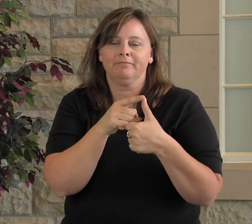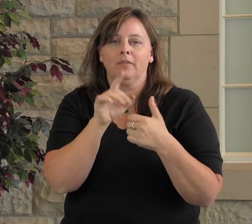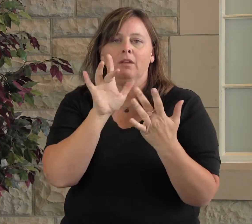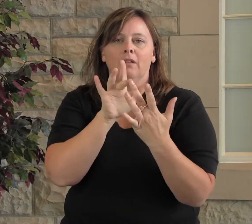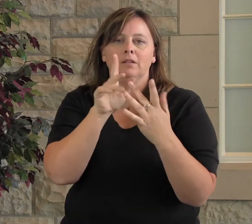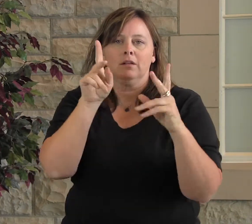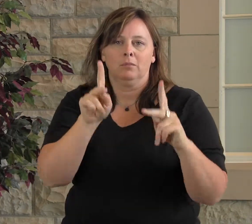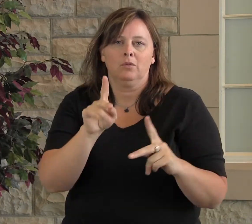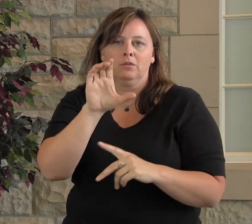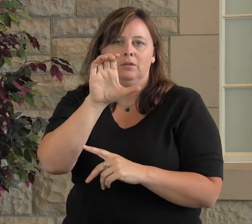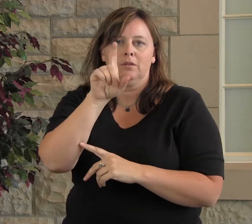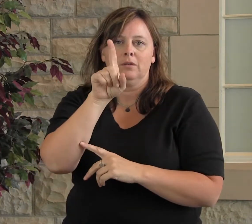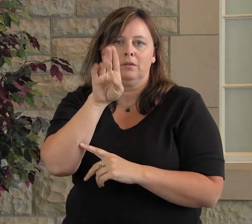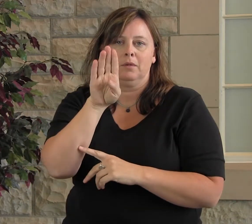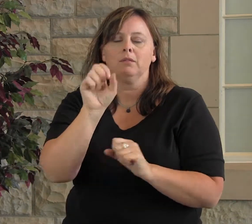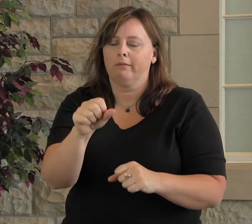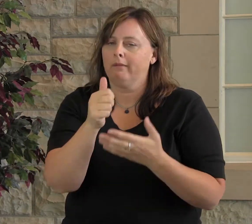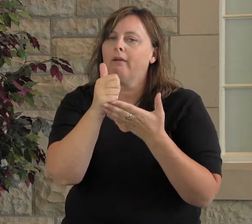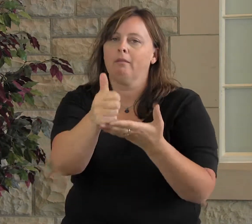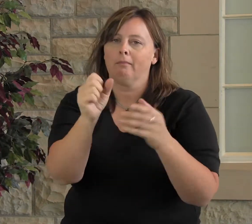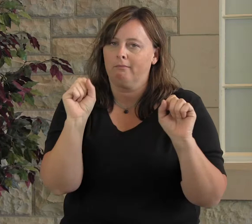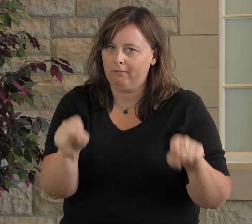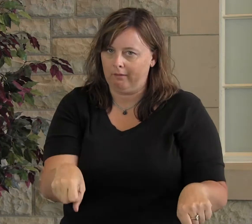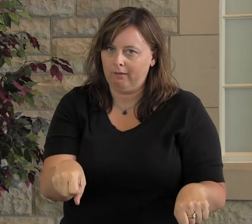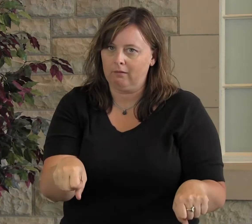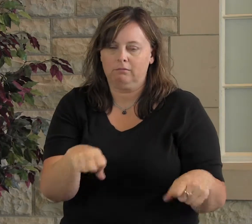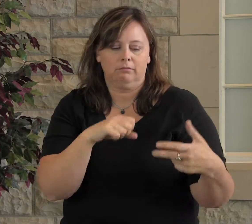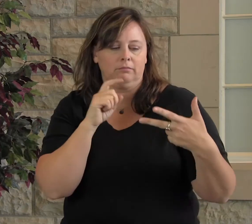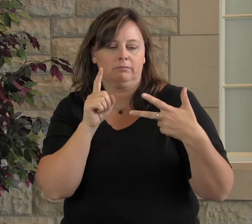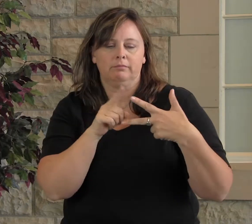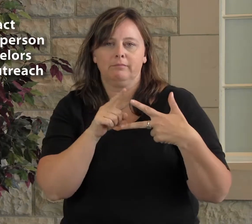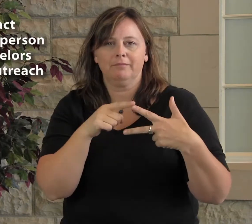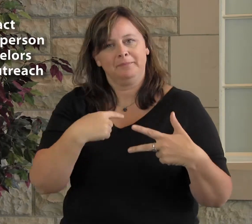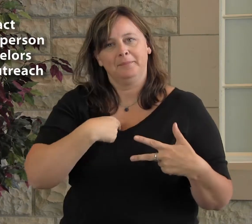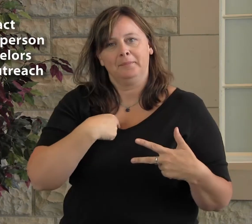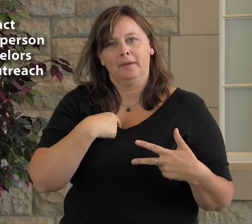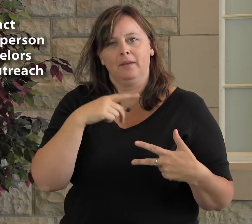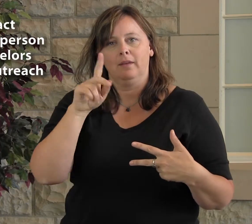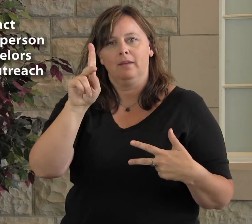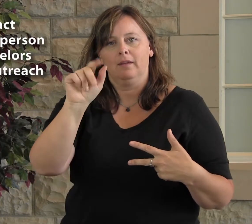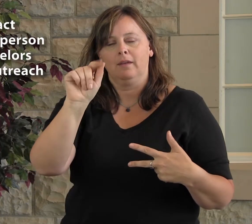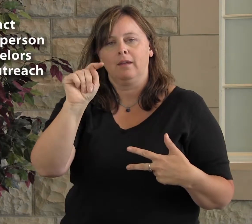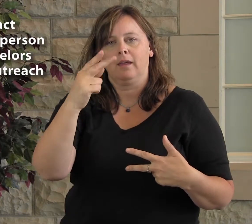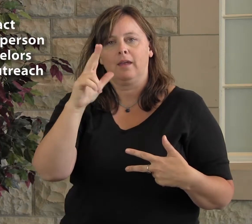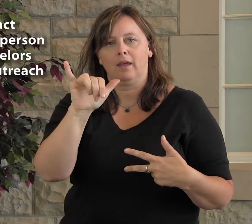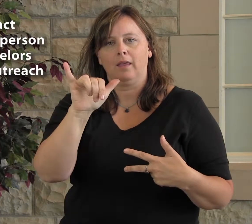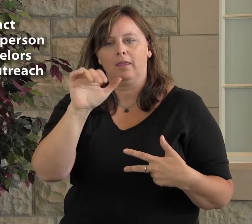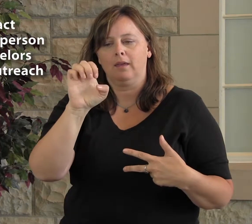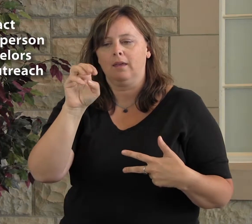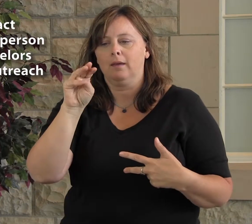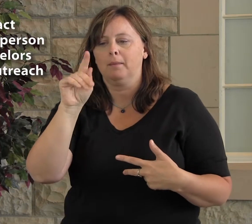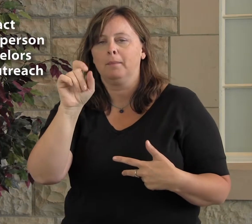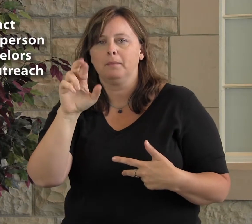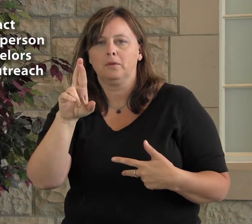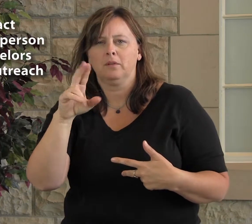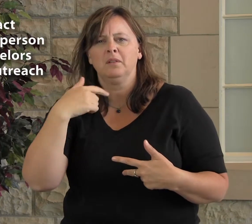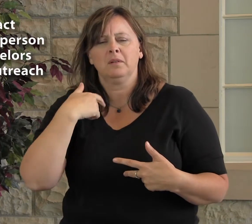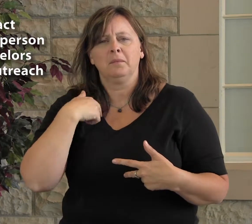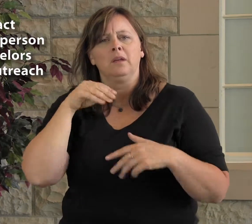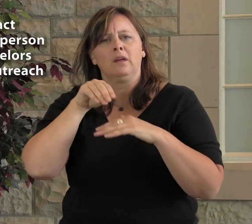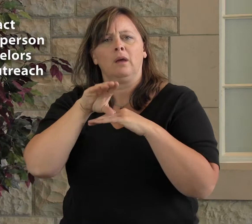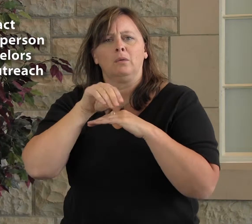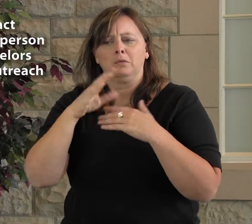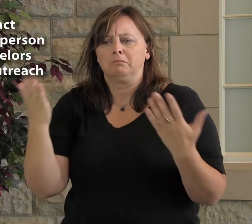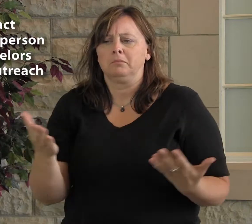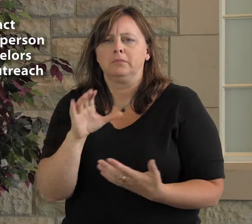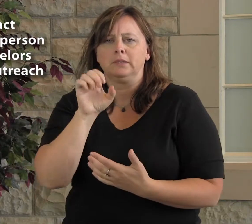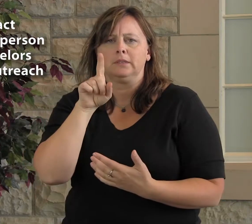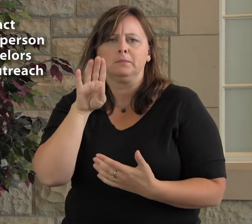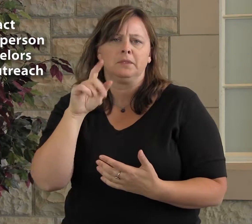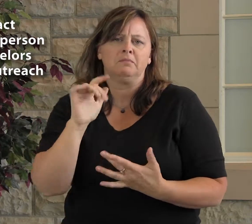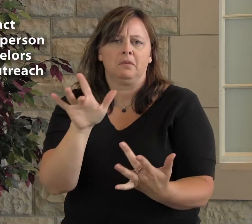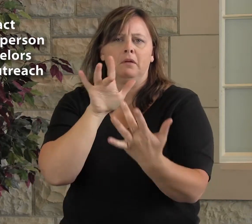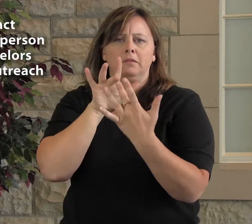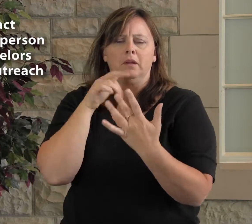You have your contact person at CSDB. You also have me: I'm a counselor here at CSDB. You can contact me.